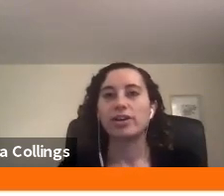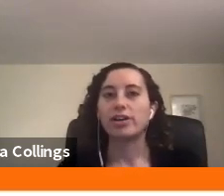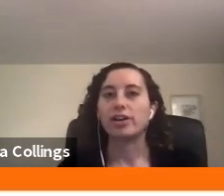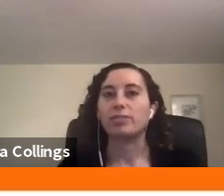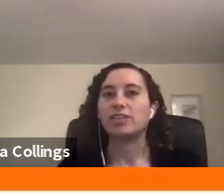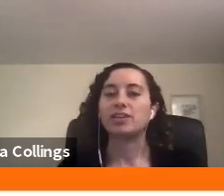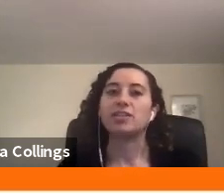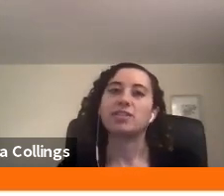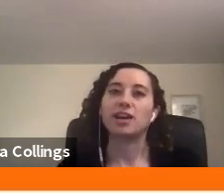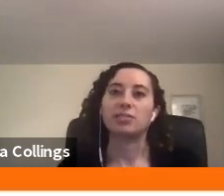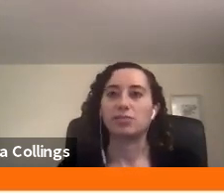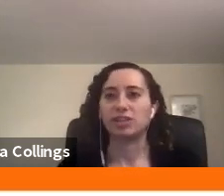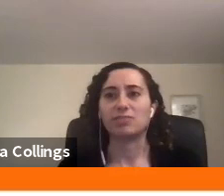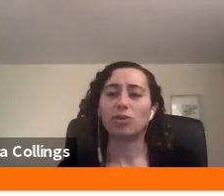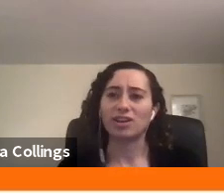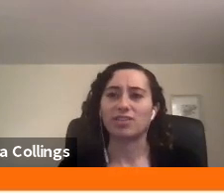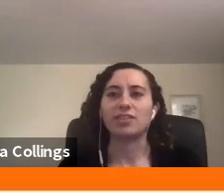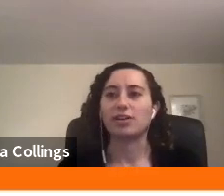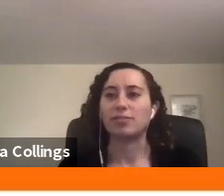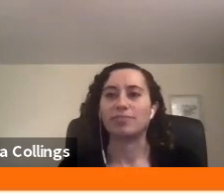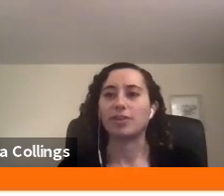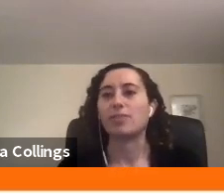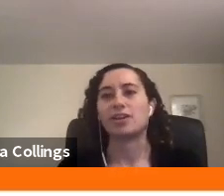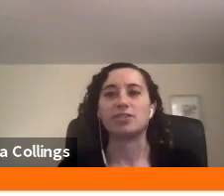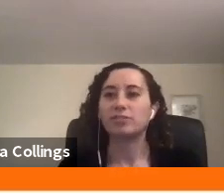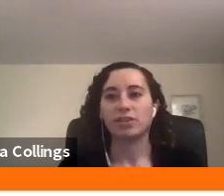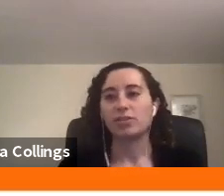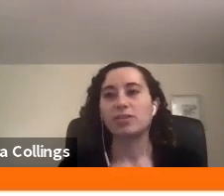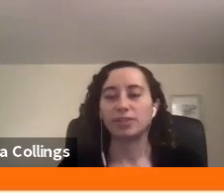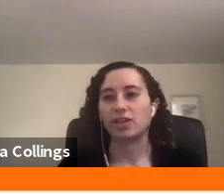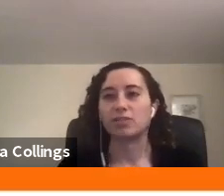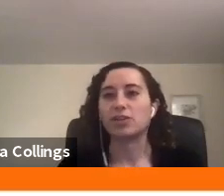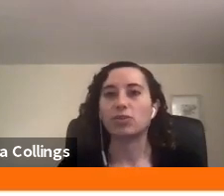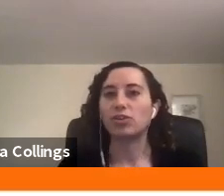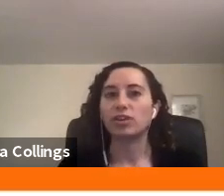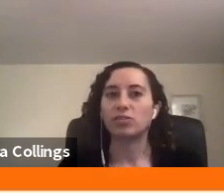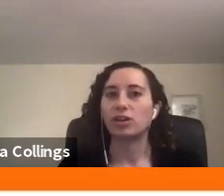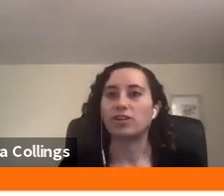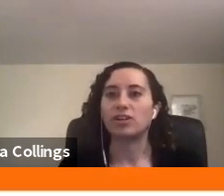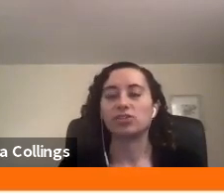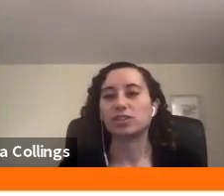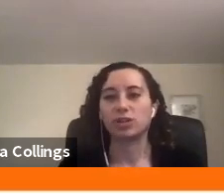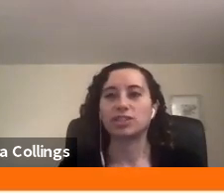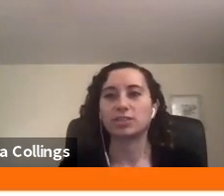Do you feel that it has played a role in any of the issues you are experiencing now.